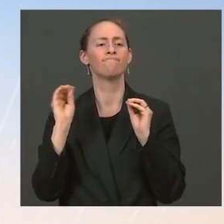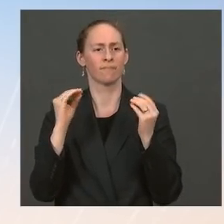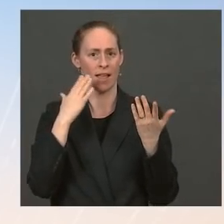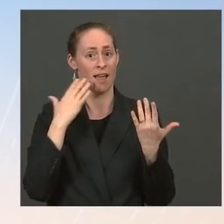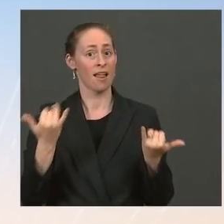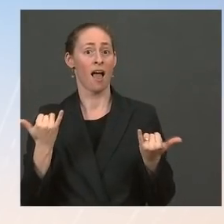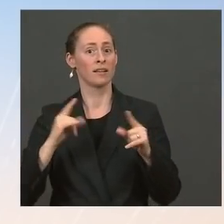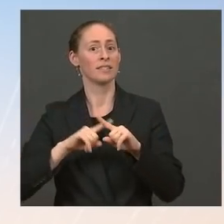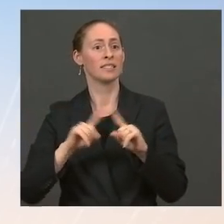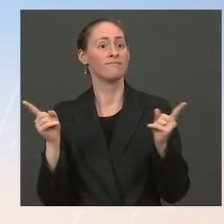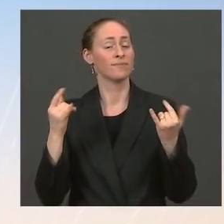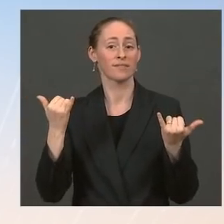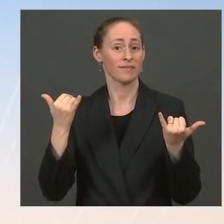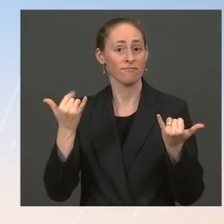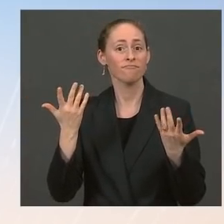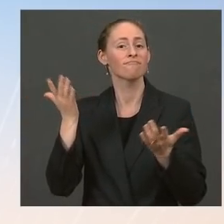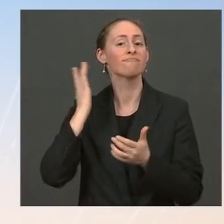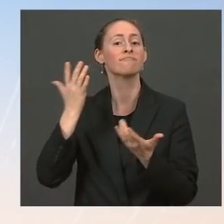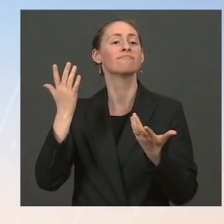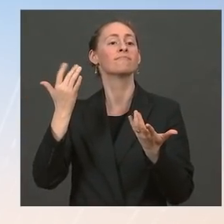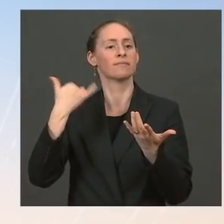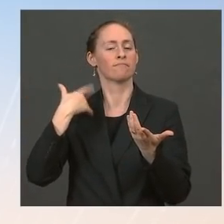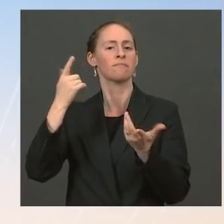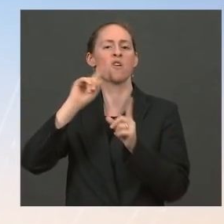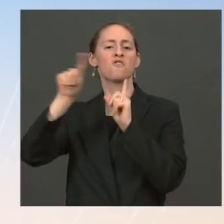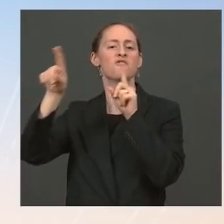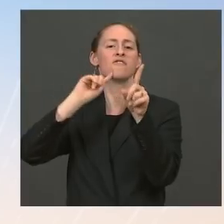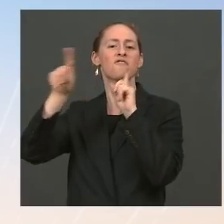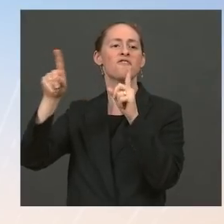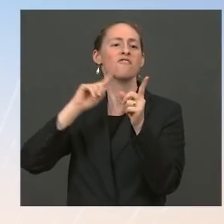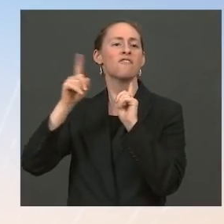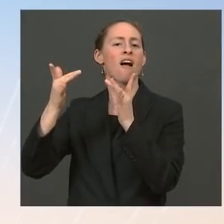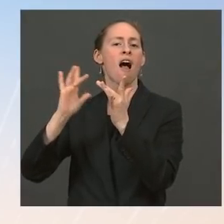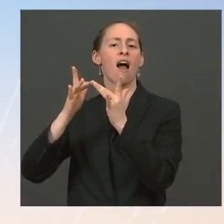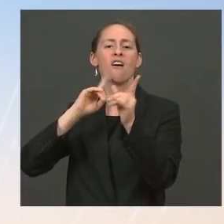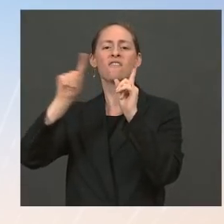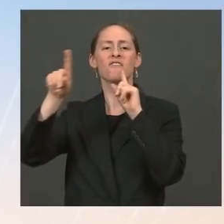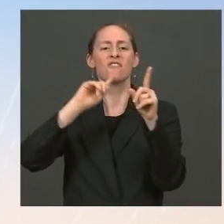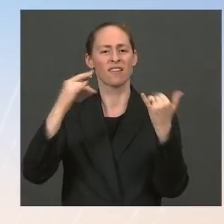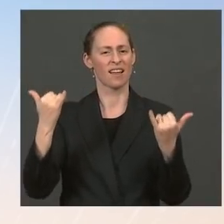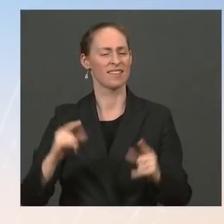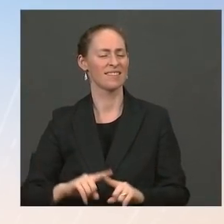People are buying televisions. They're buying things online. This is happening around the world.